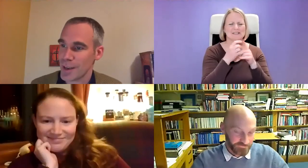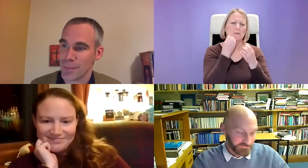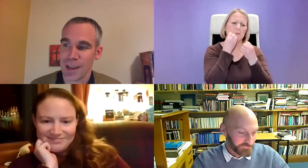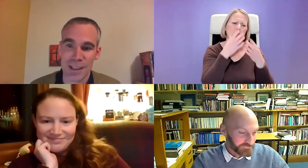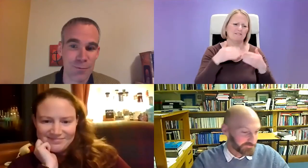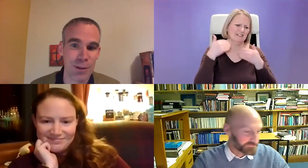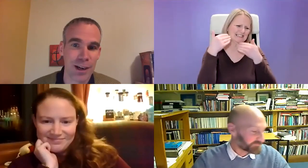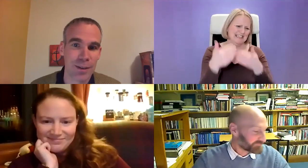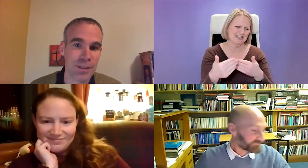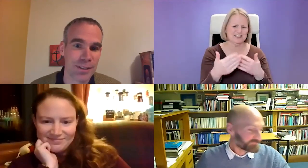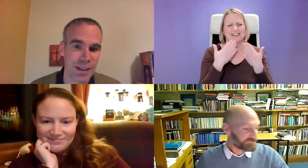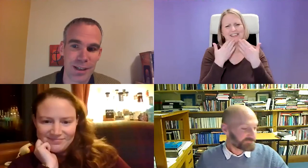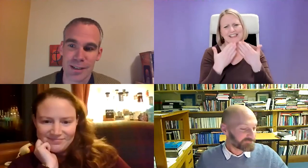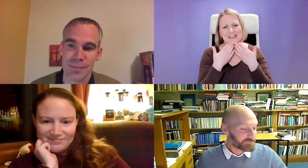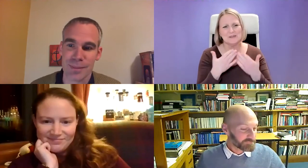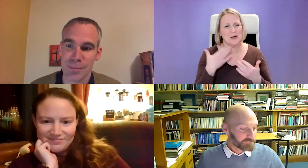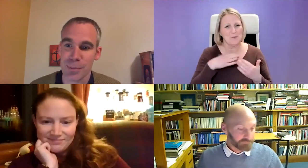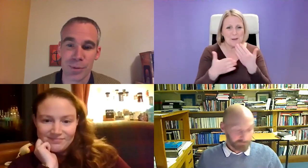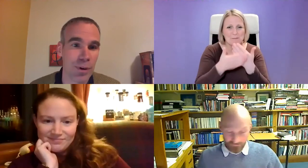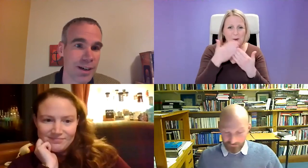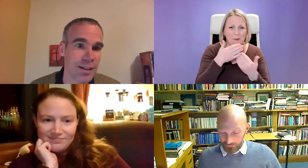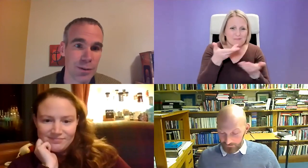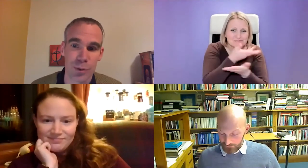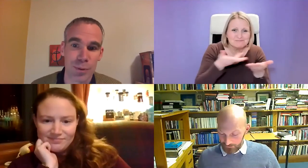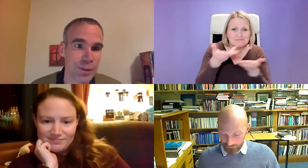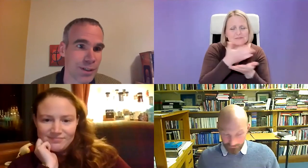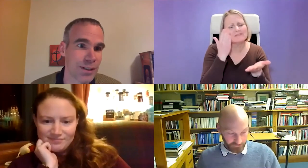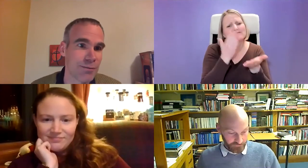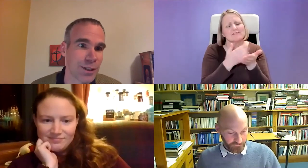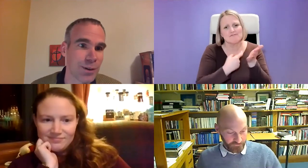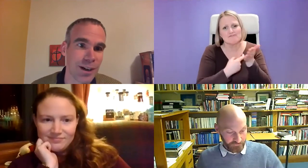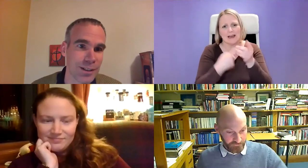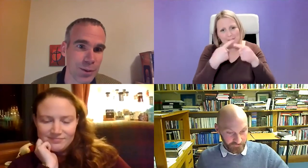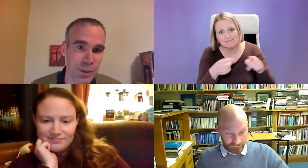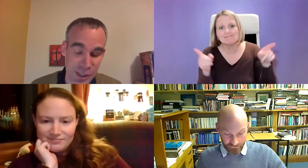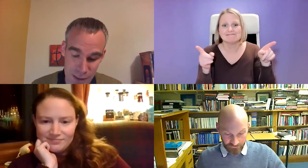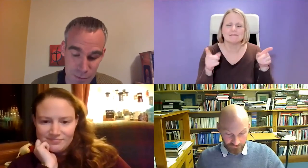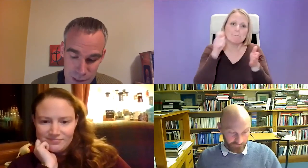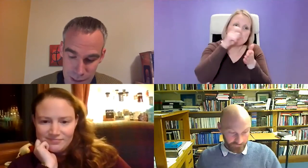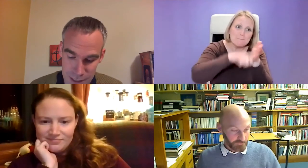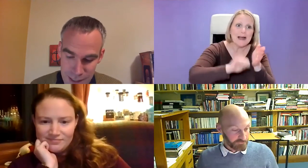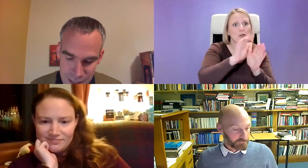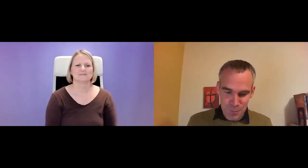I really recommend that people buy your books and read your articles, because they are really great.